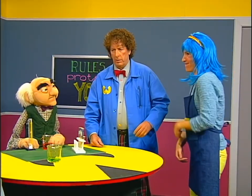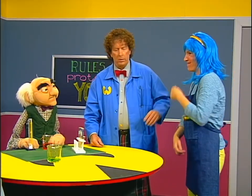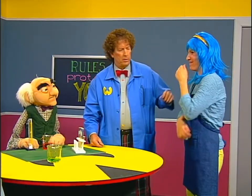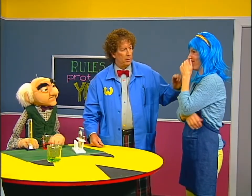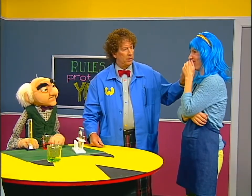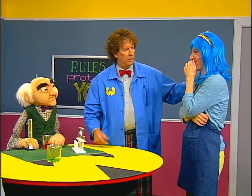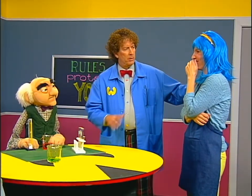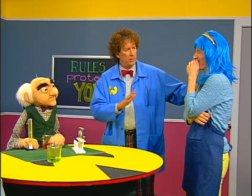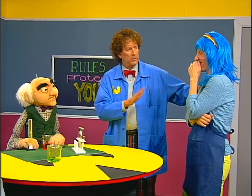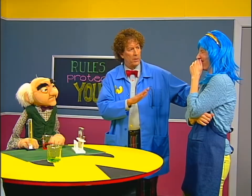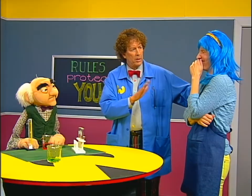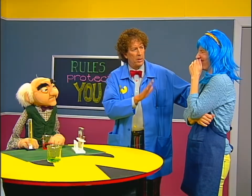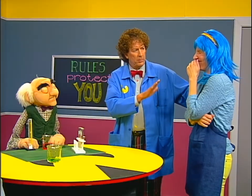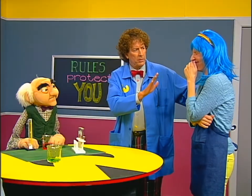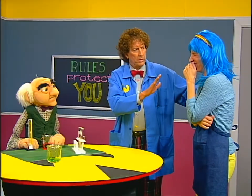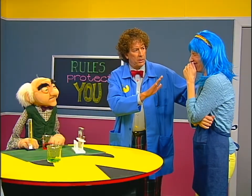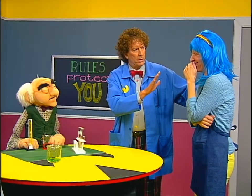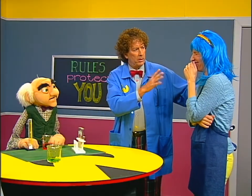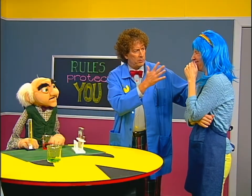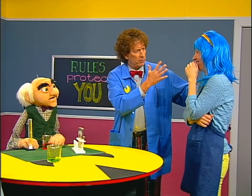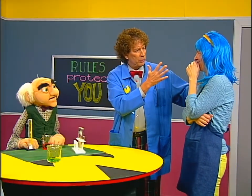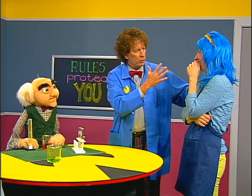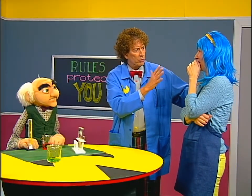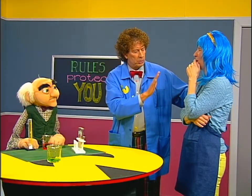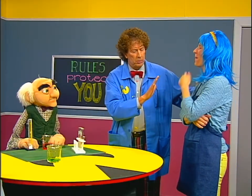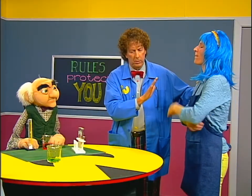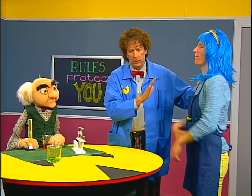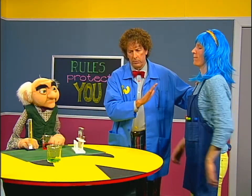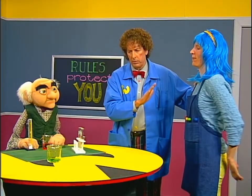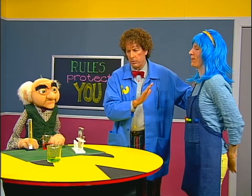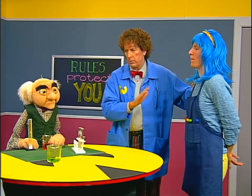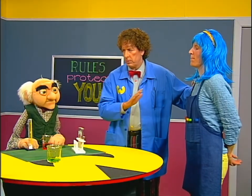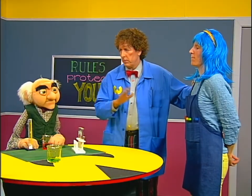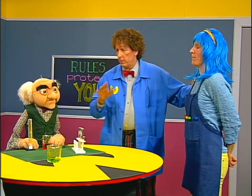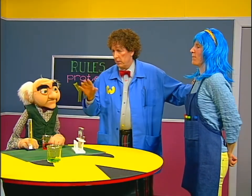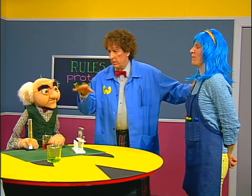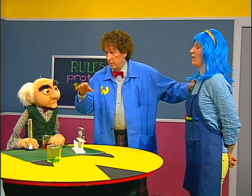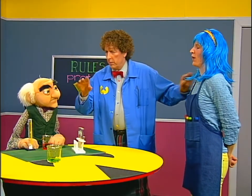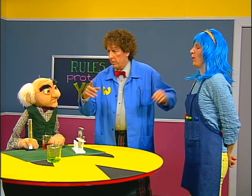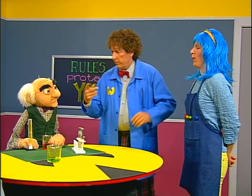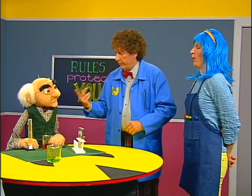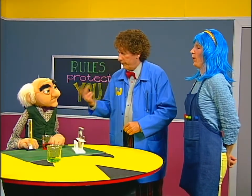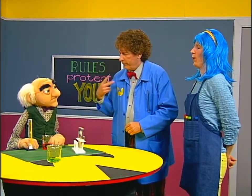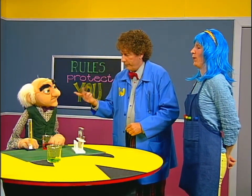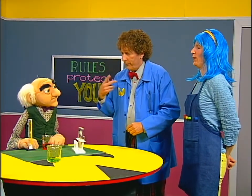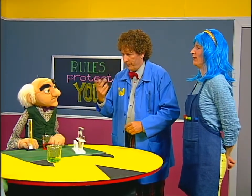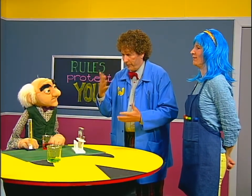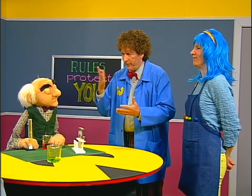HONESTY, HONESTY IS IMPORTANT, HONESTY, HONESTY EVERY DAY, GOD WANTS YOU TO FOLLOW HIM,